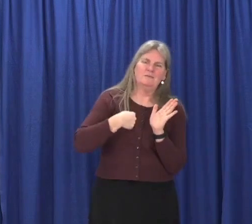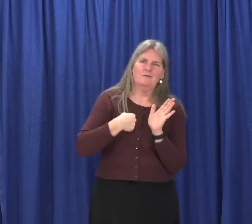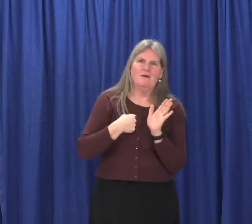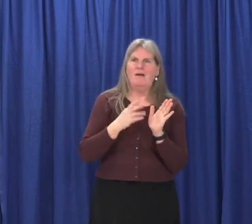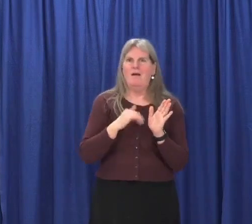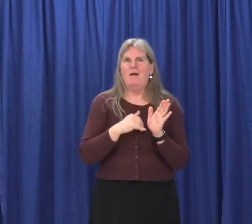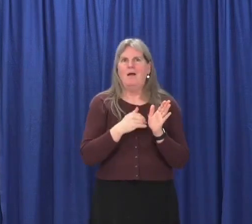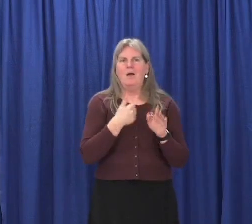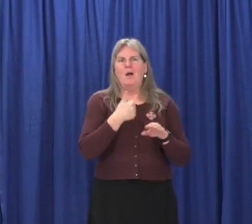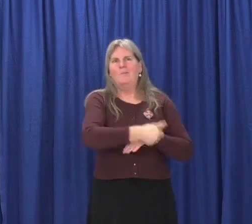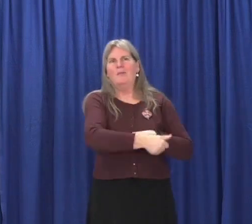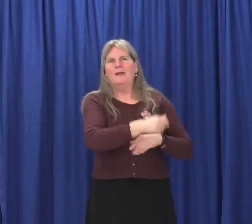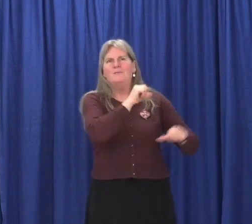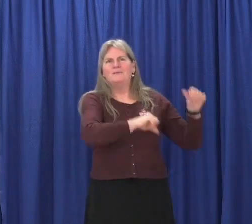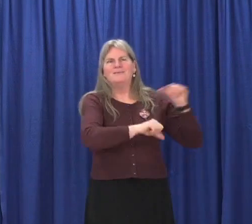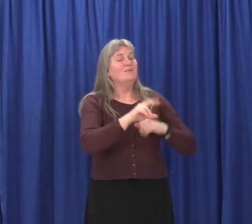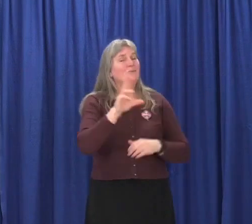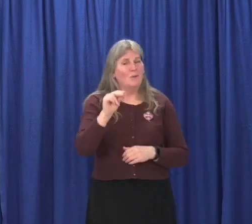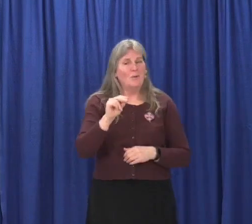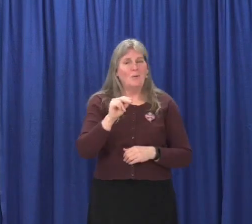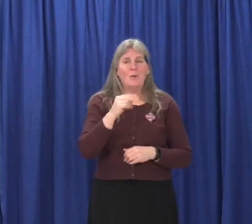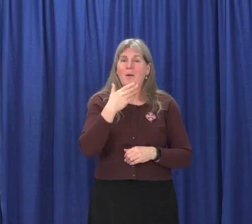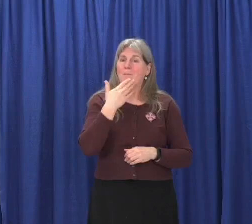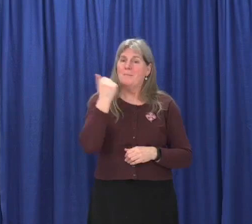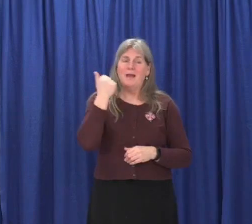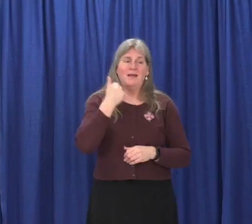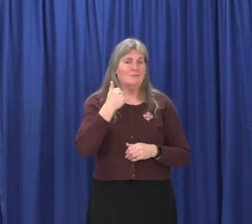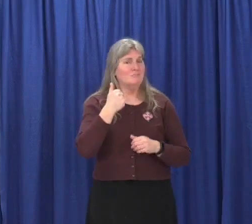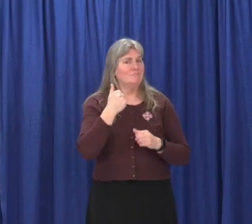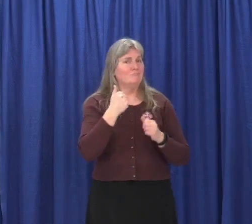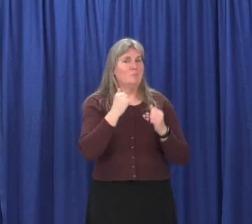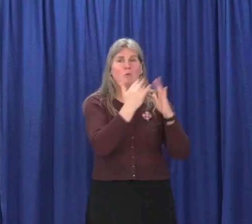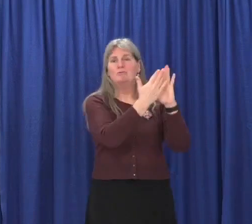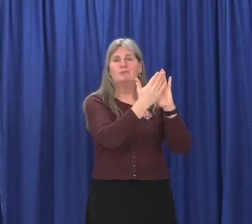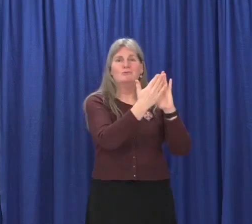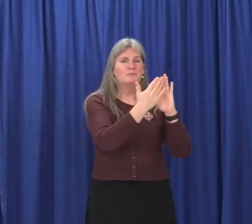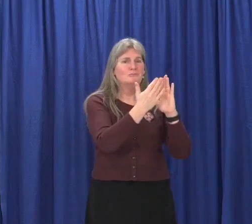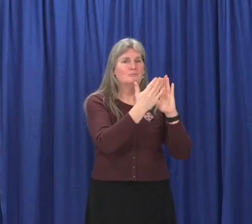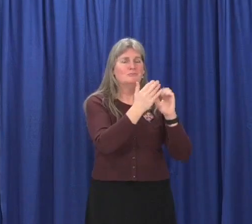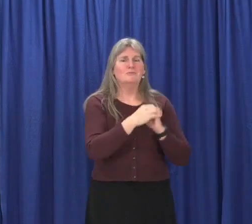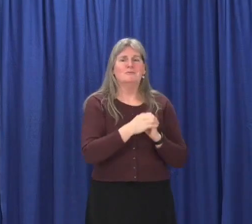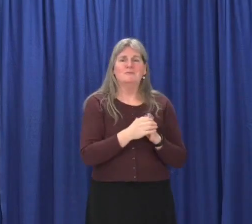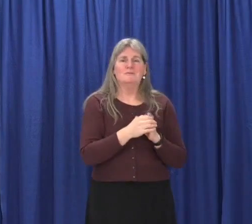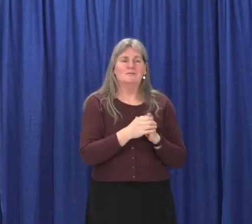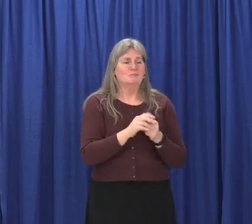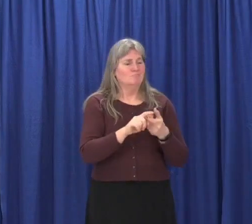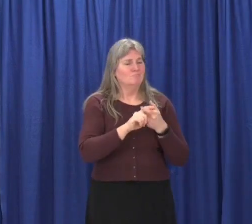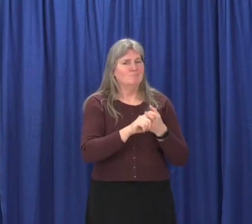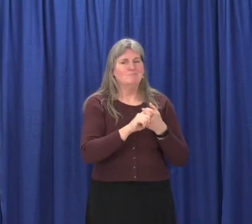It's the best approach forward, we'll create the policies for sure, but our best friend and best advice over the last two years,